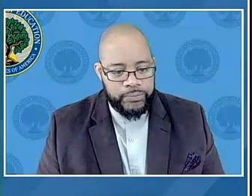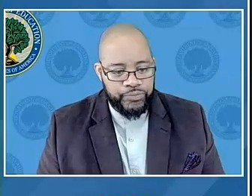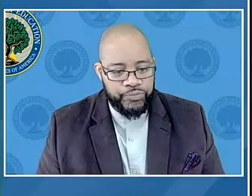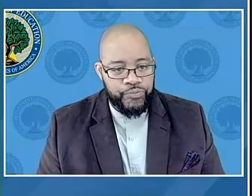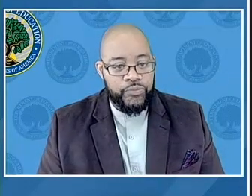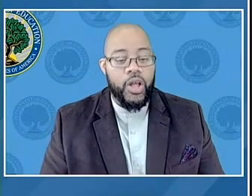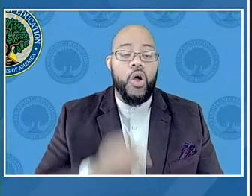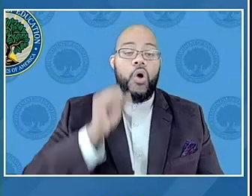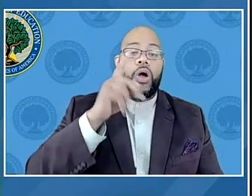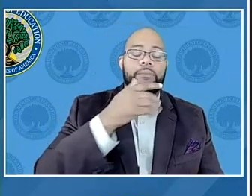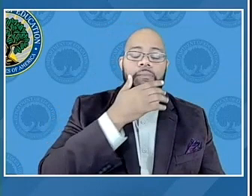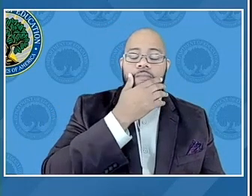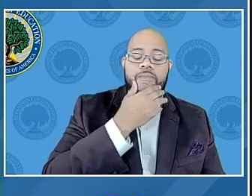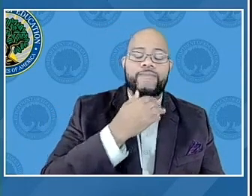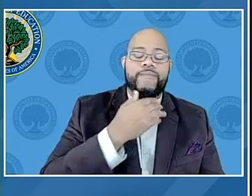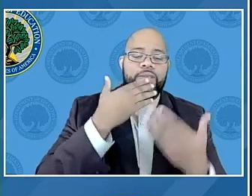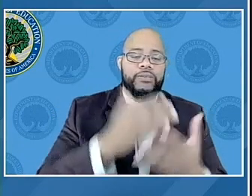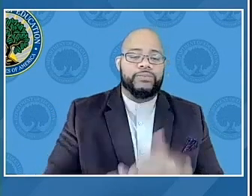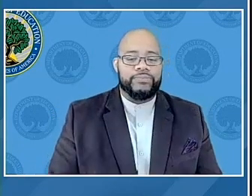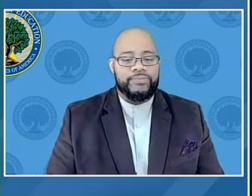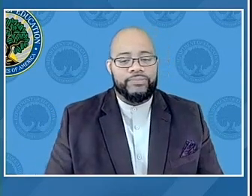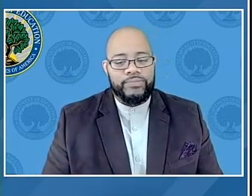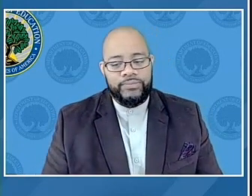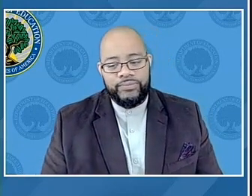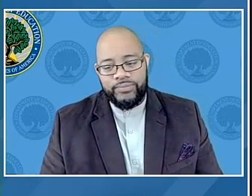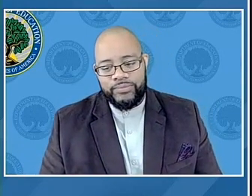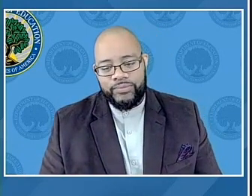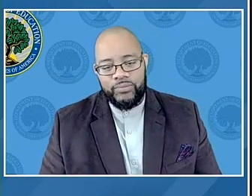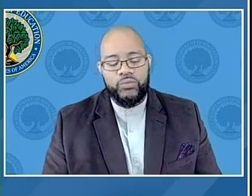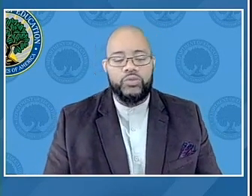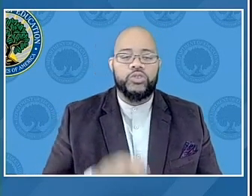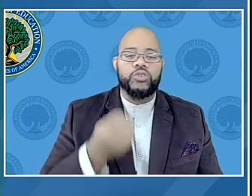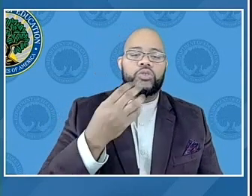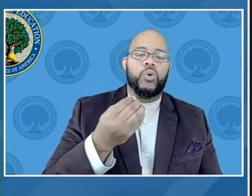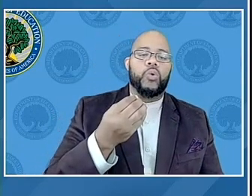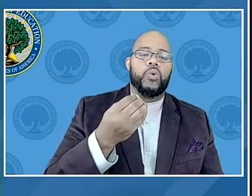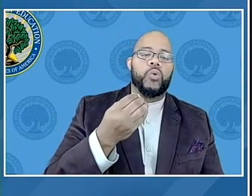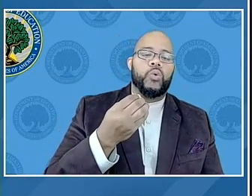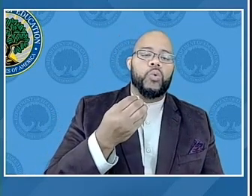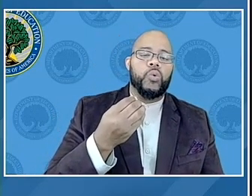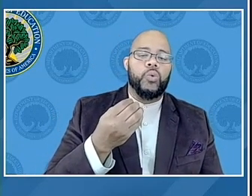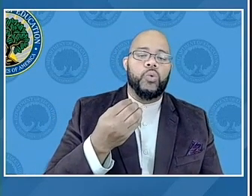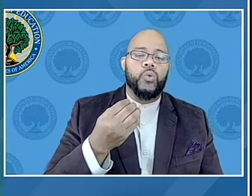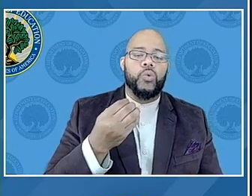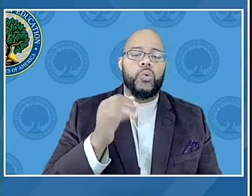Thank you. So, Ed has gone back and